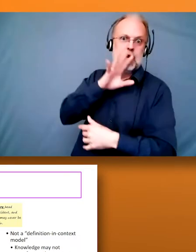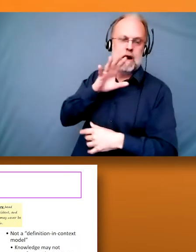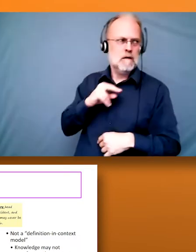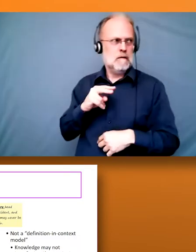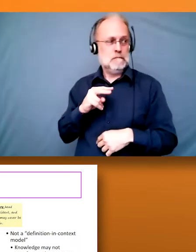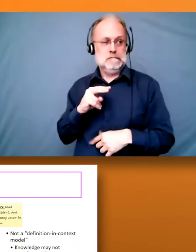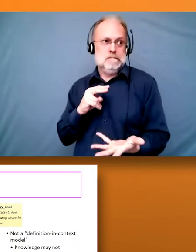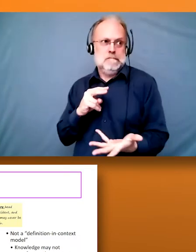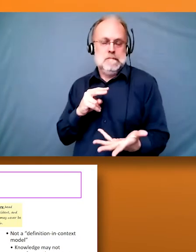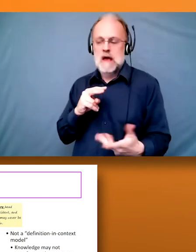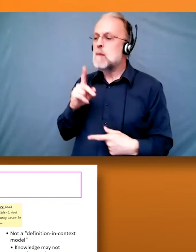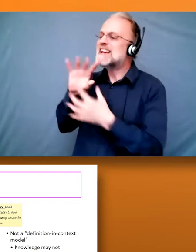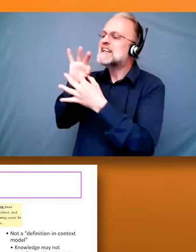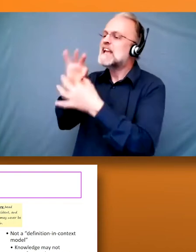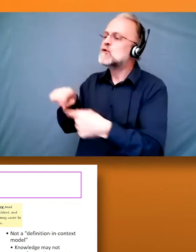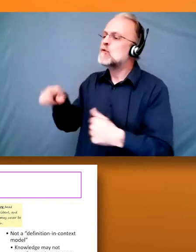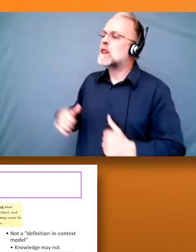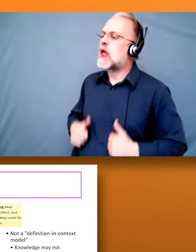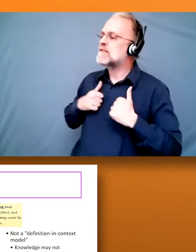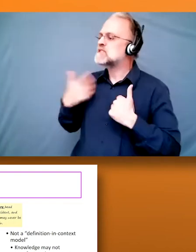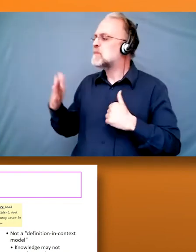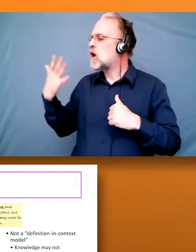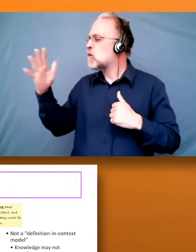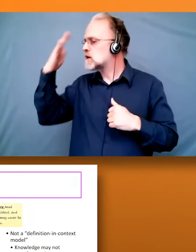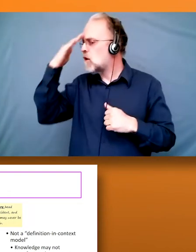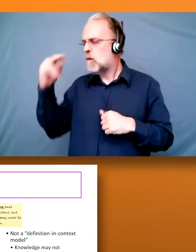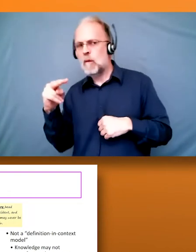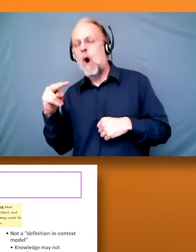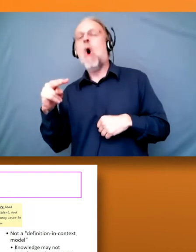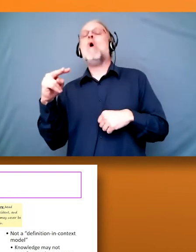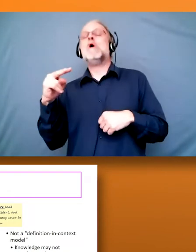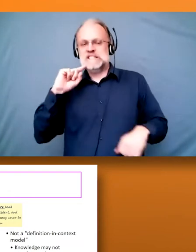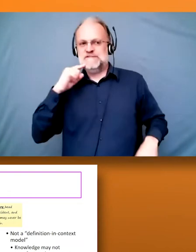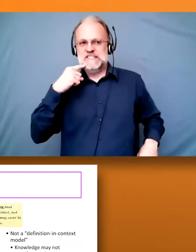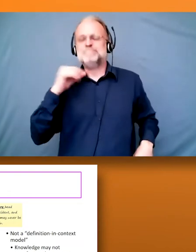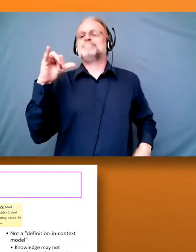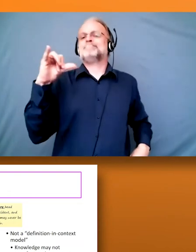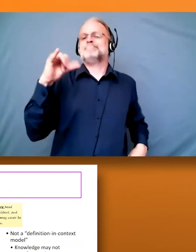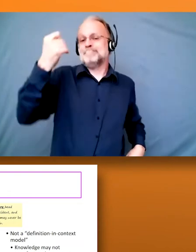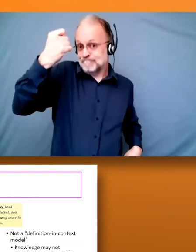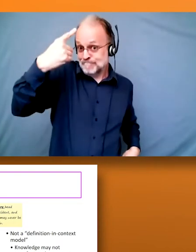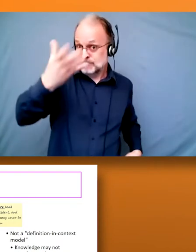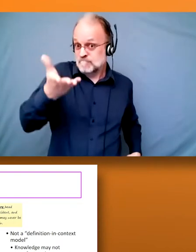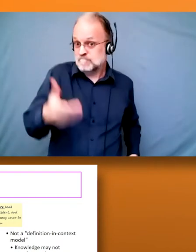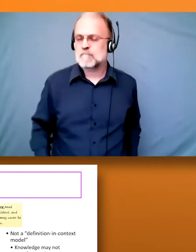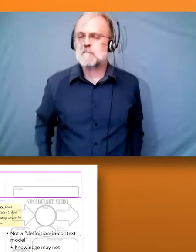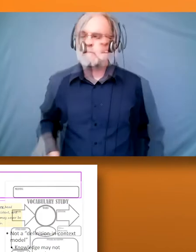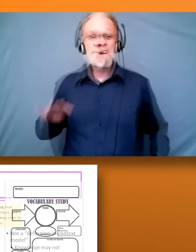So things like this where we can connect it back to their life or something that they're familiar with can really help.